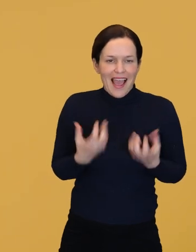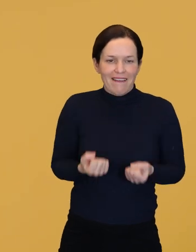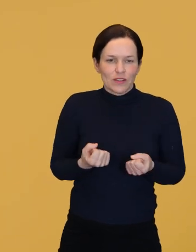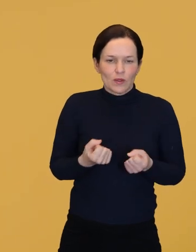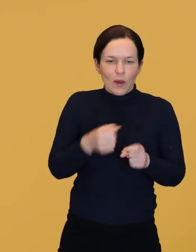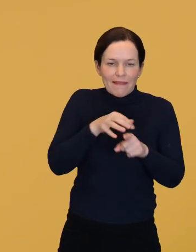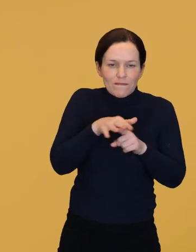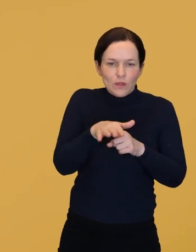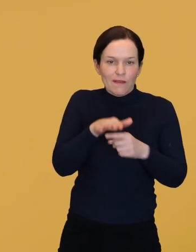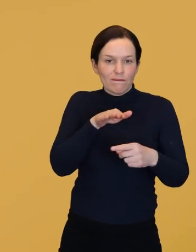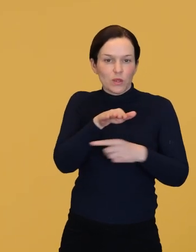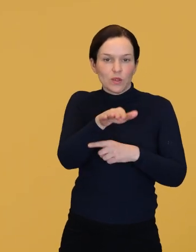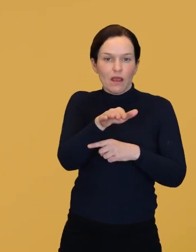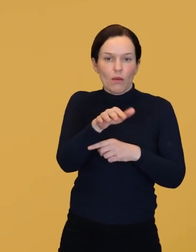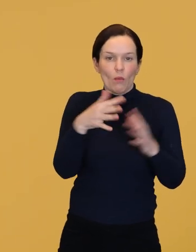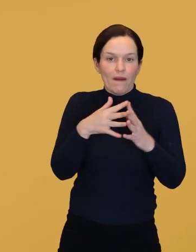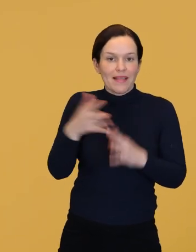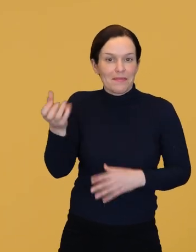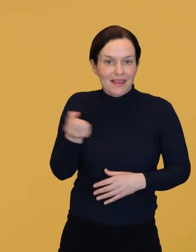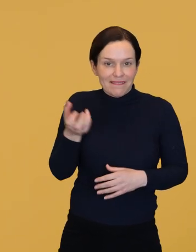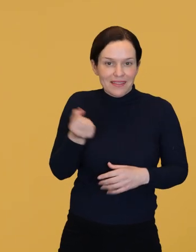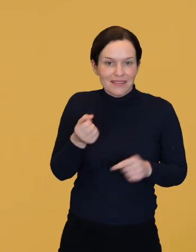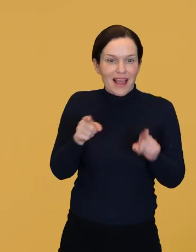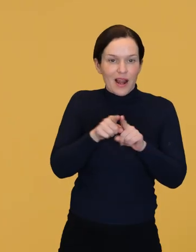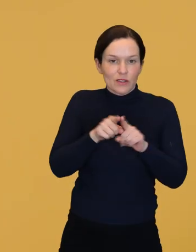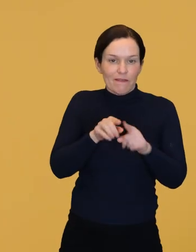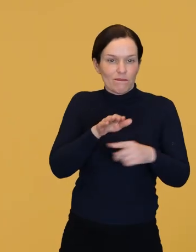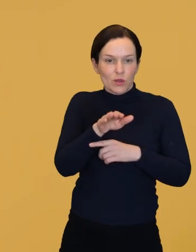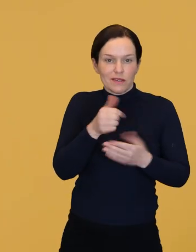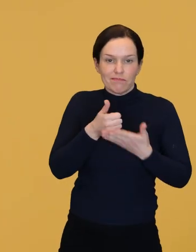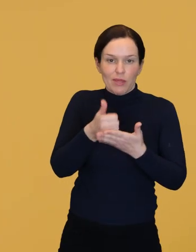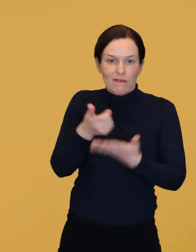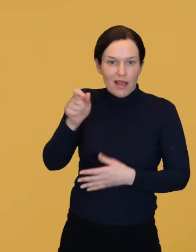to influence future welfare benefits, future support for customers.